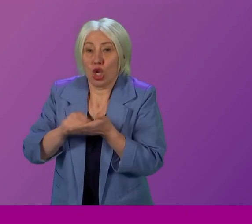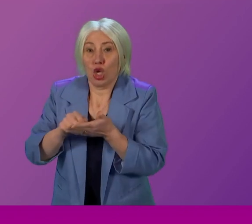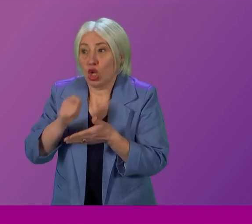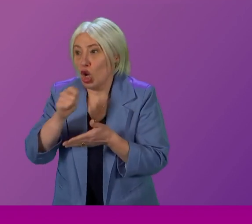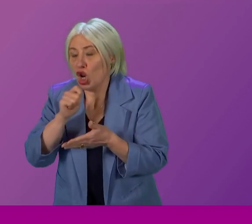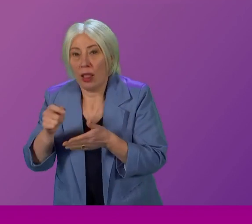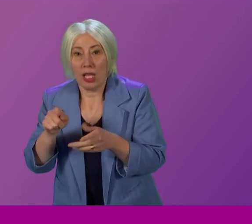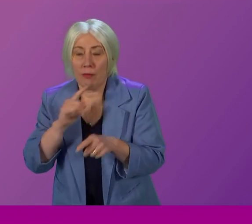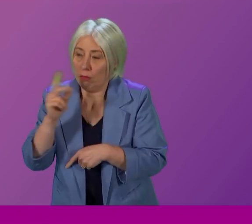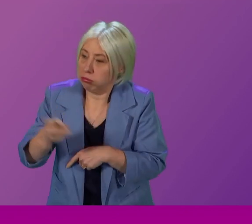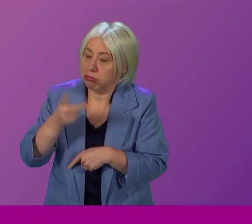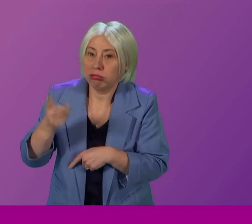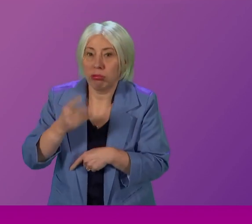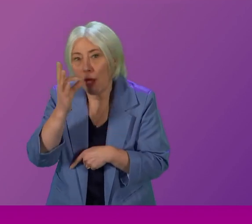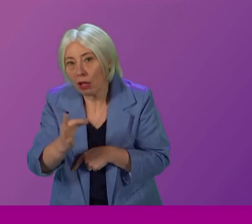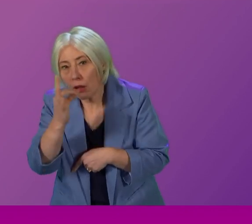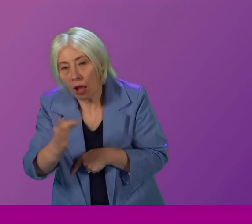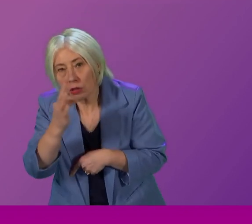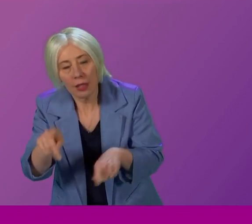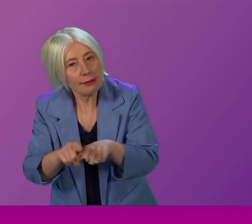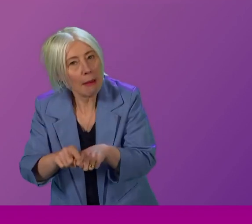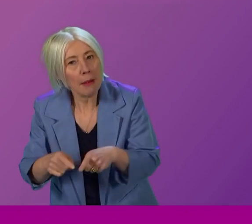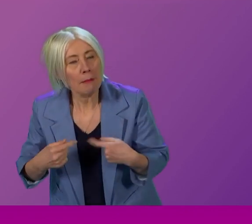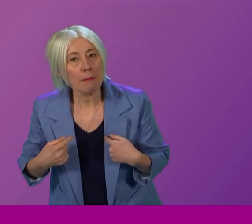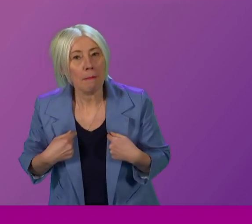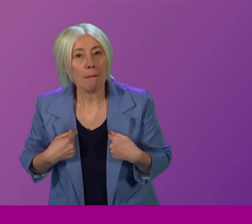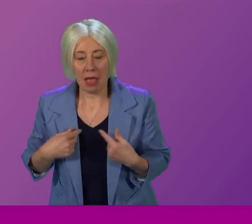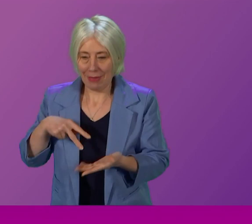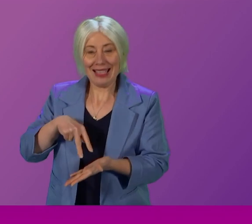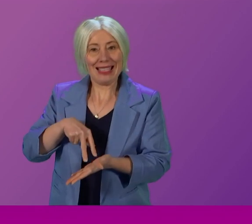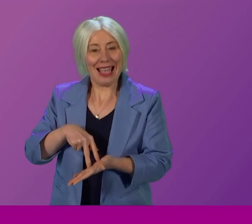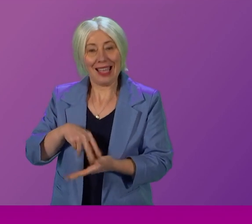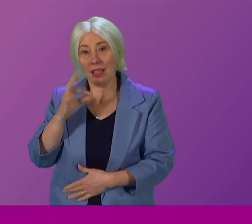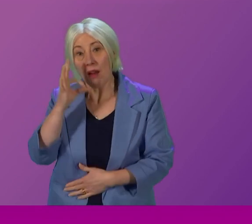asking it repeatedly of the First Minister, and I would not stand here asking the questions if,